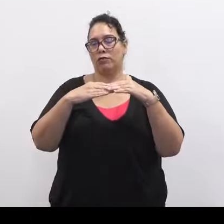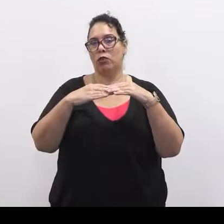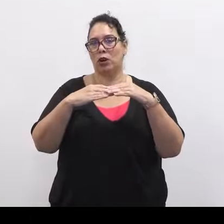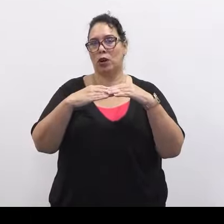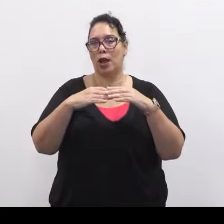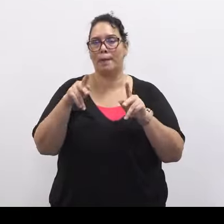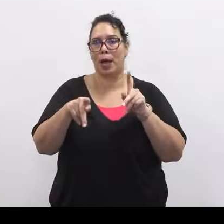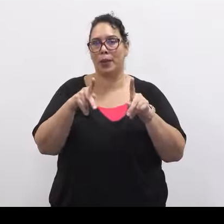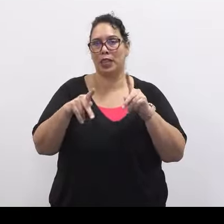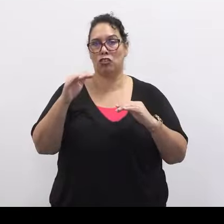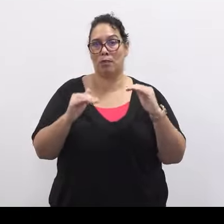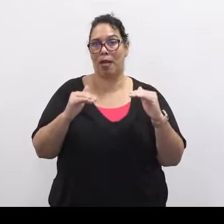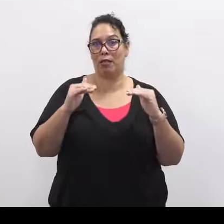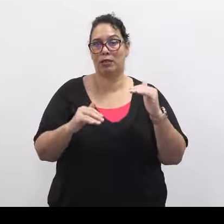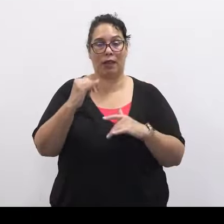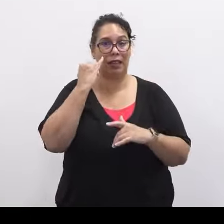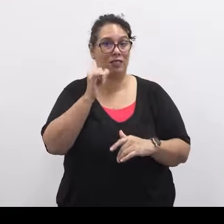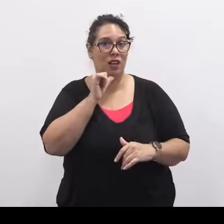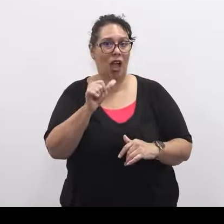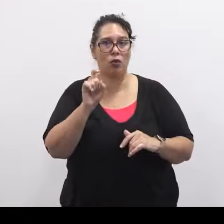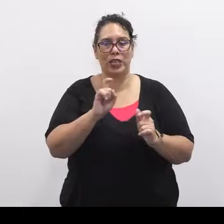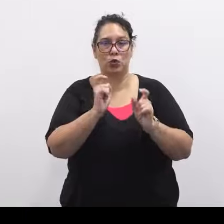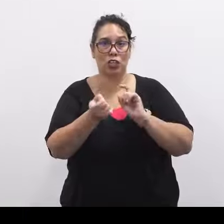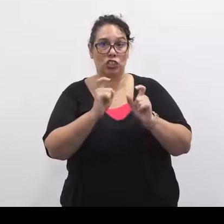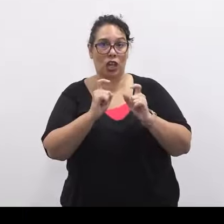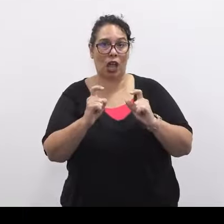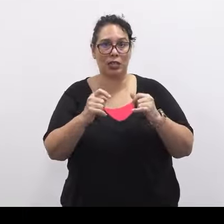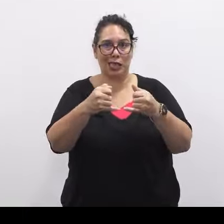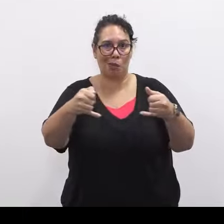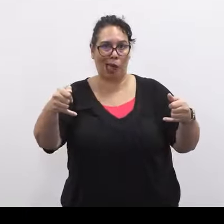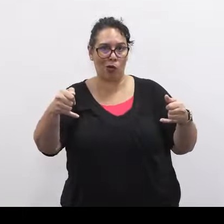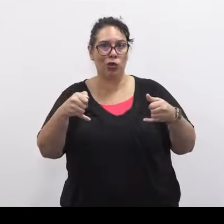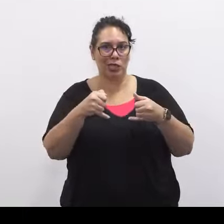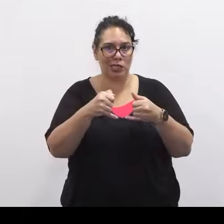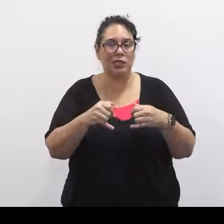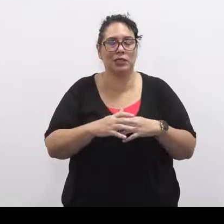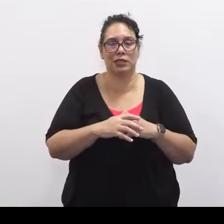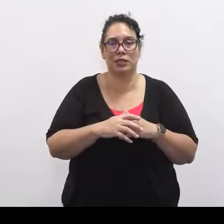And if not, we need to readjust our boundaries in order to achieve that population balance.